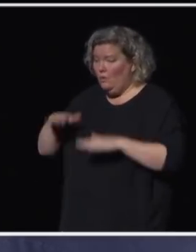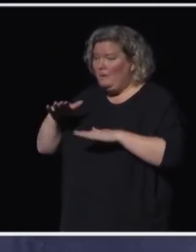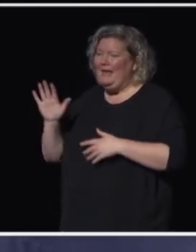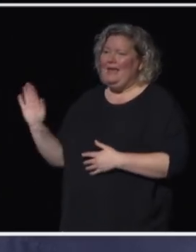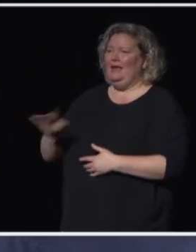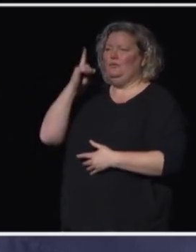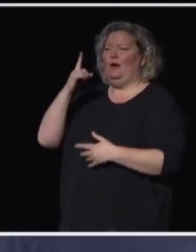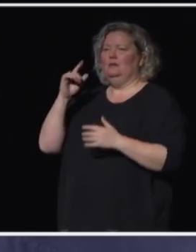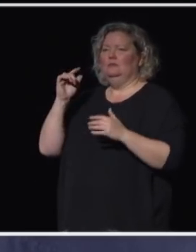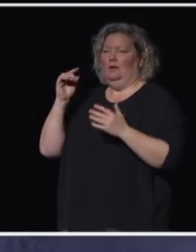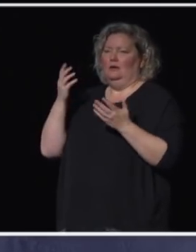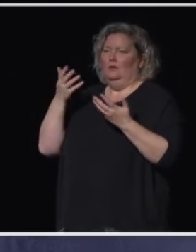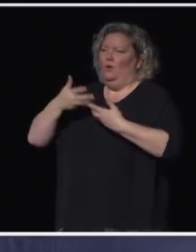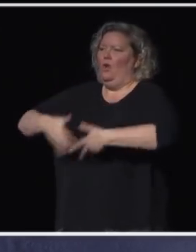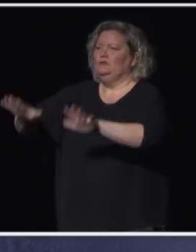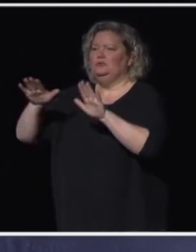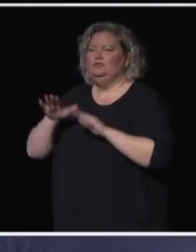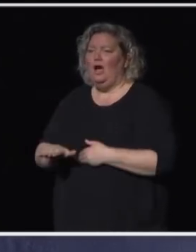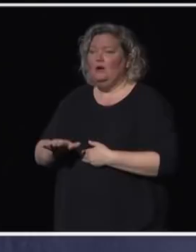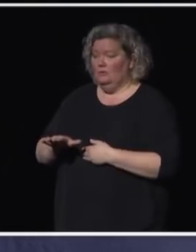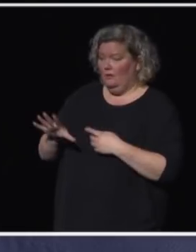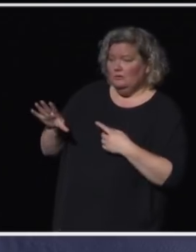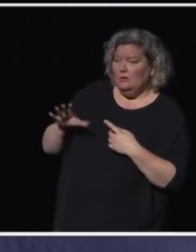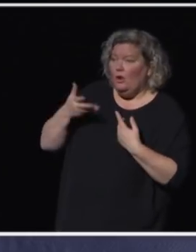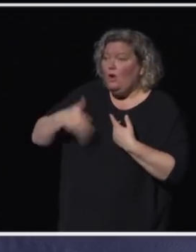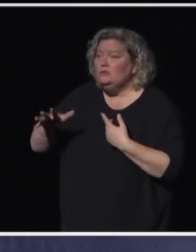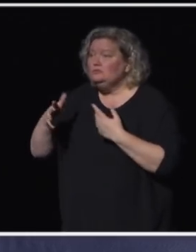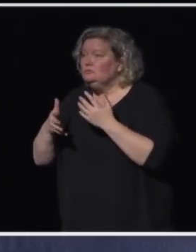somehow to gaol, somehow to drugs, somehow to guns.